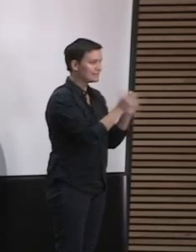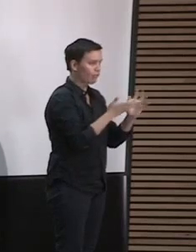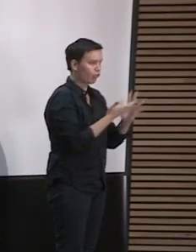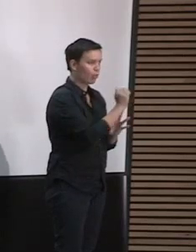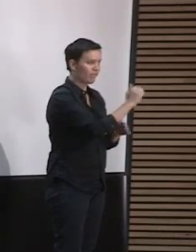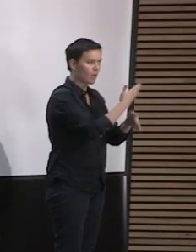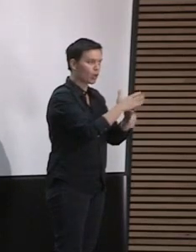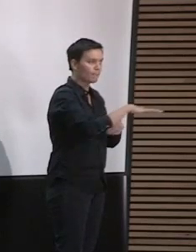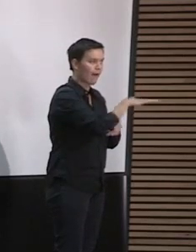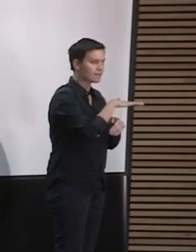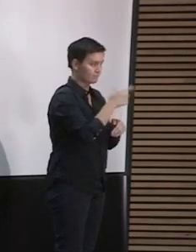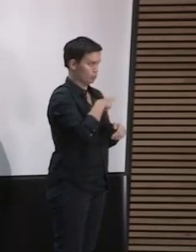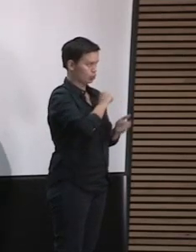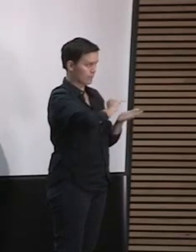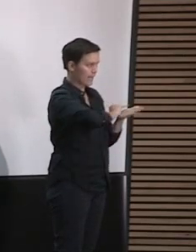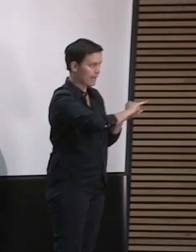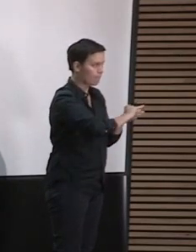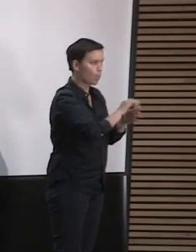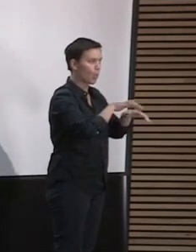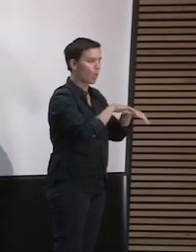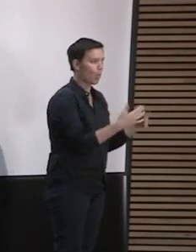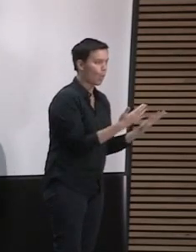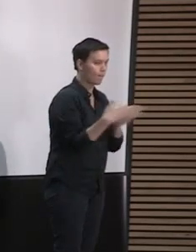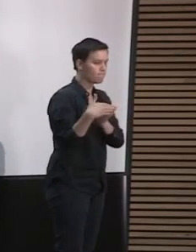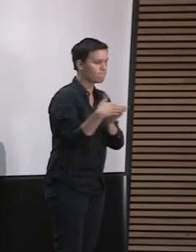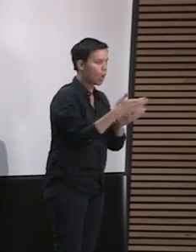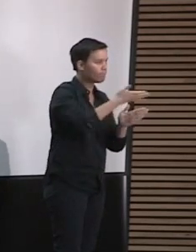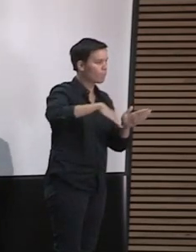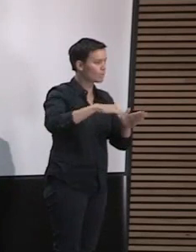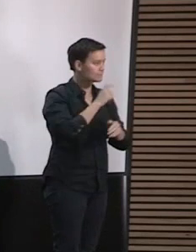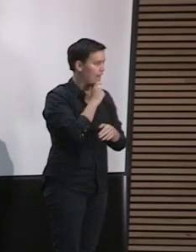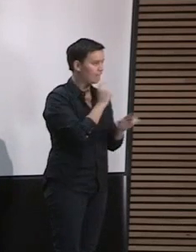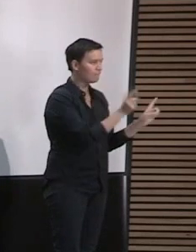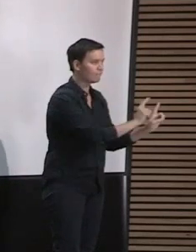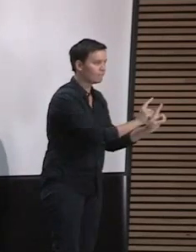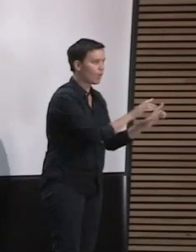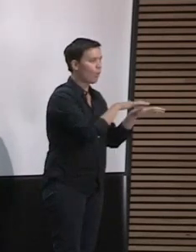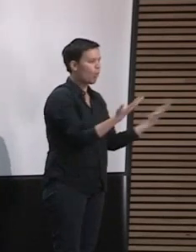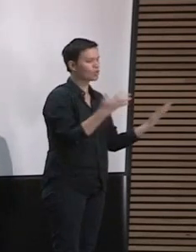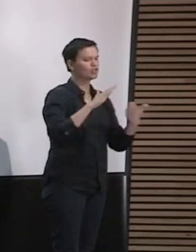tested there. So whether -- of someone there. Whether they